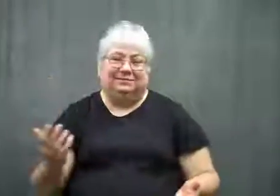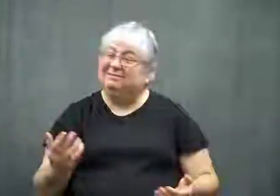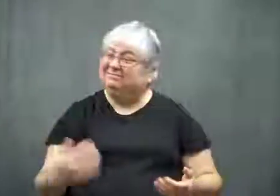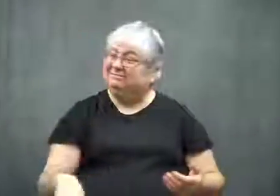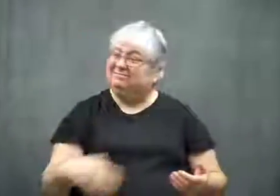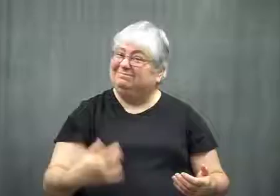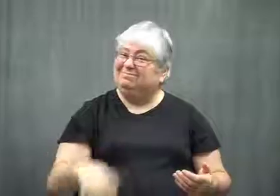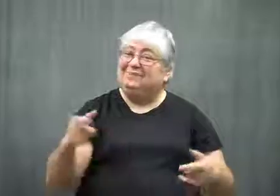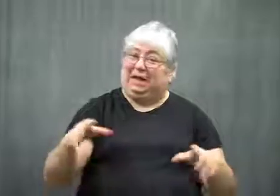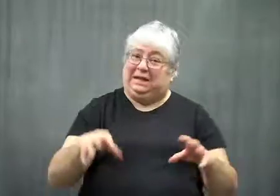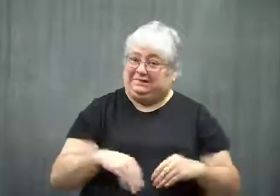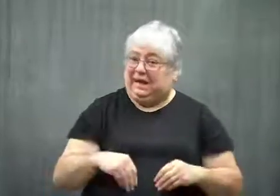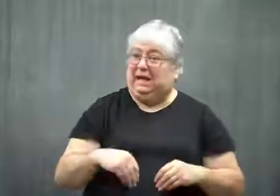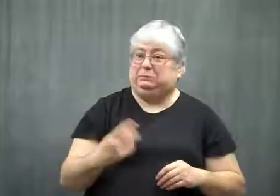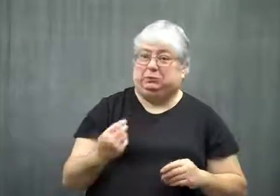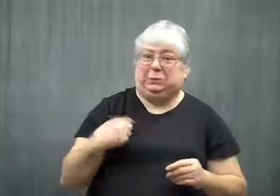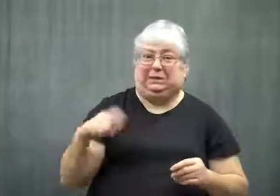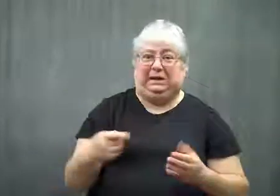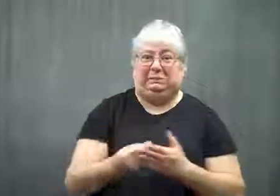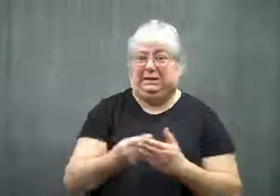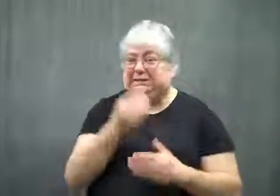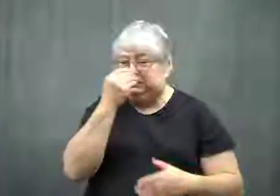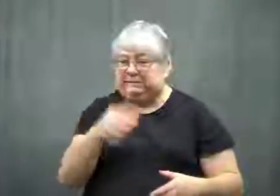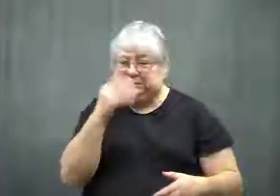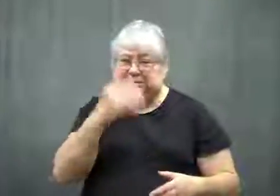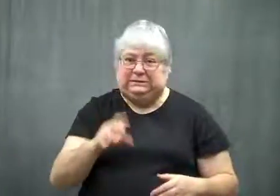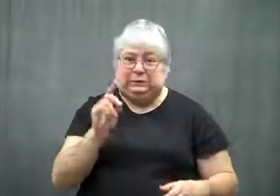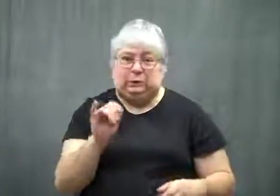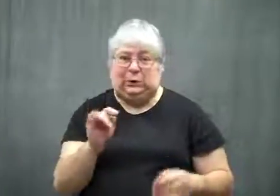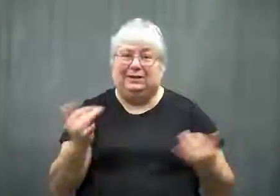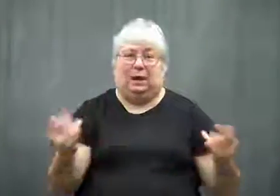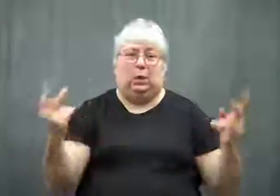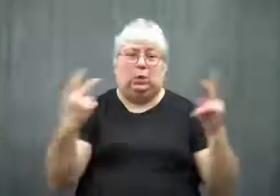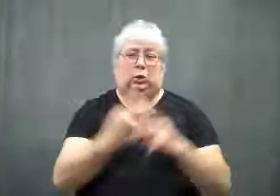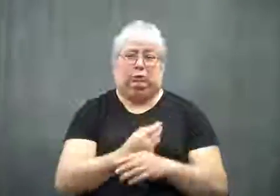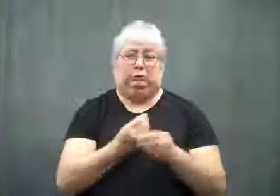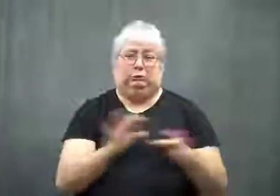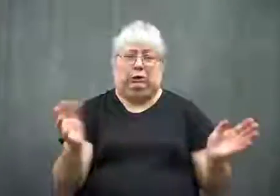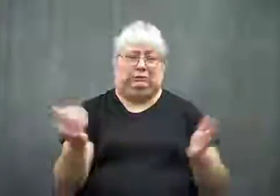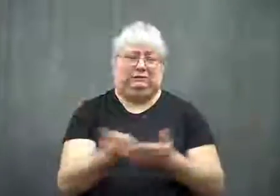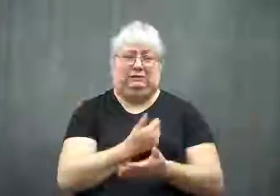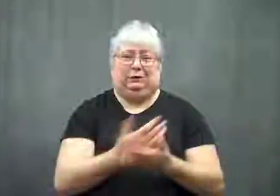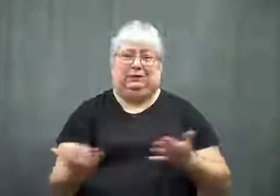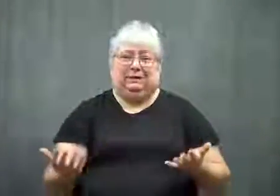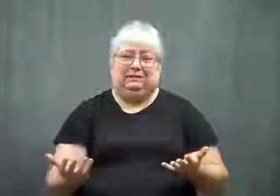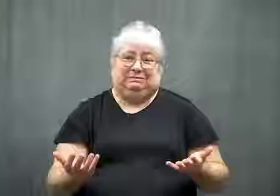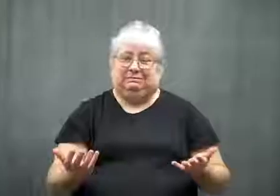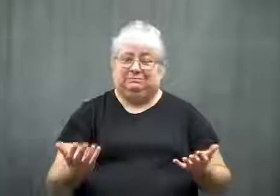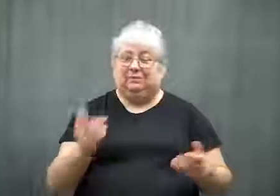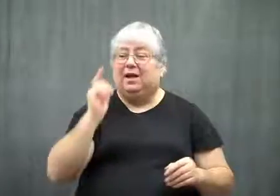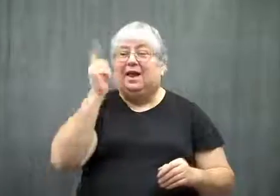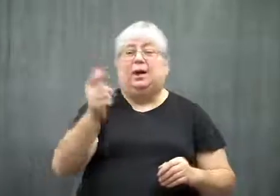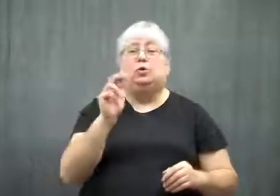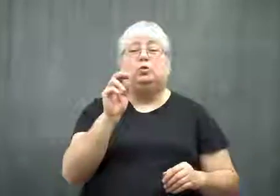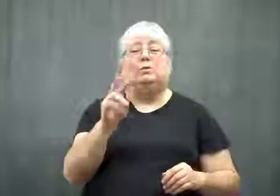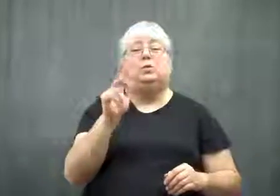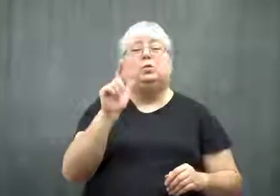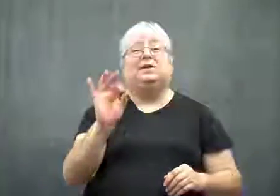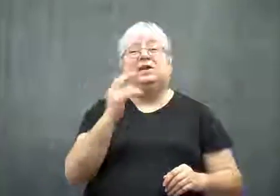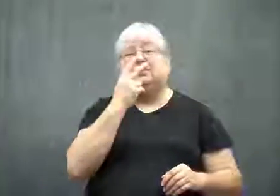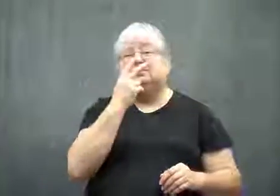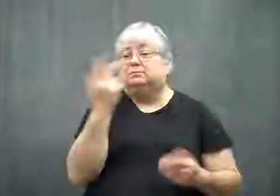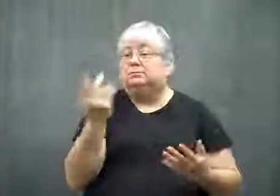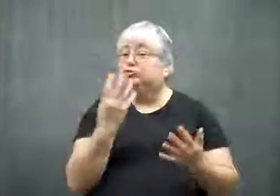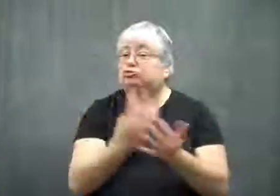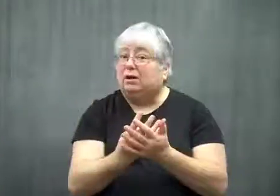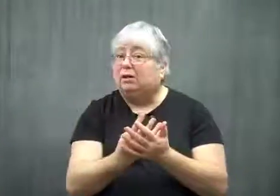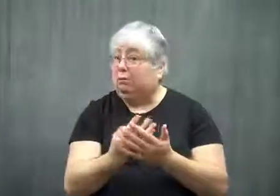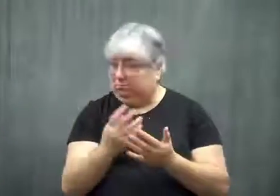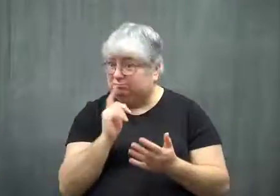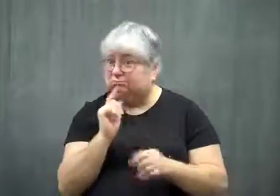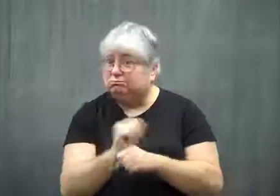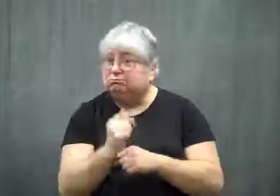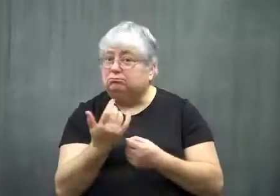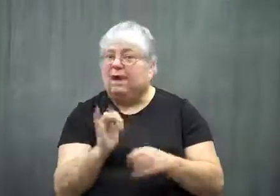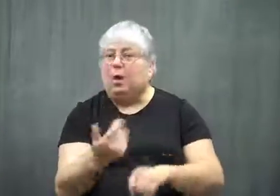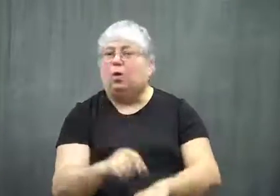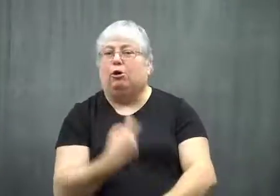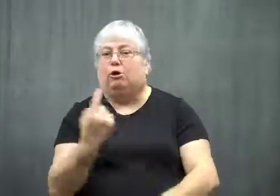That's something. He agreed to do things for money, and now he's lost everything.